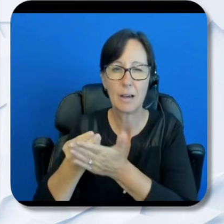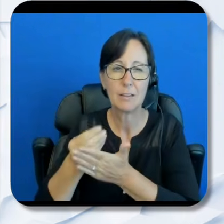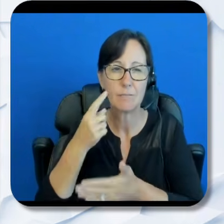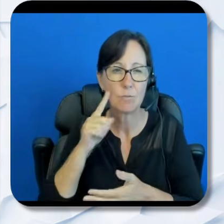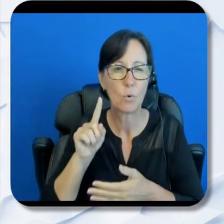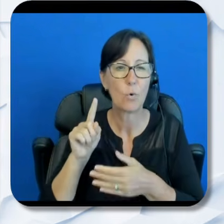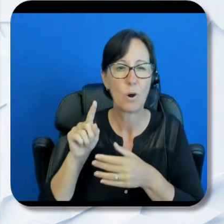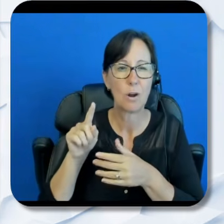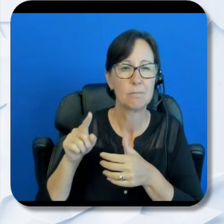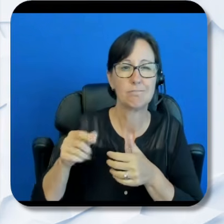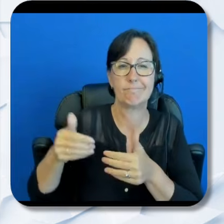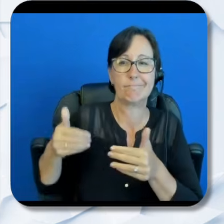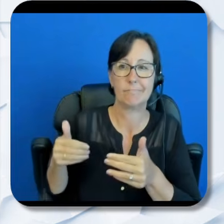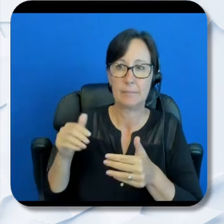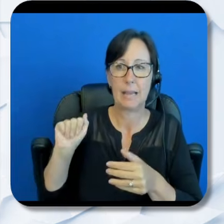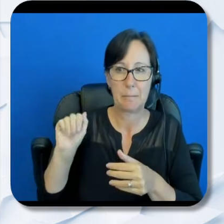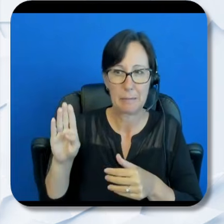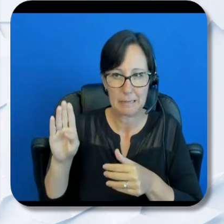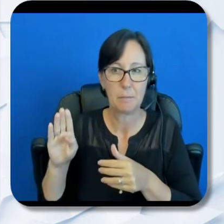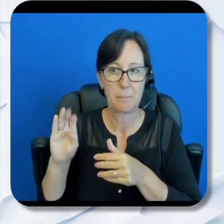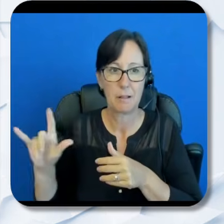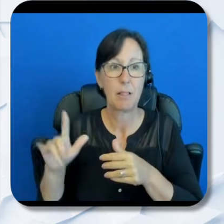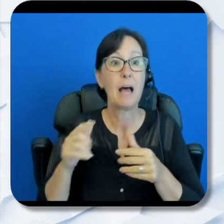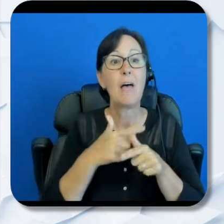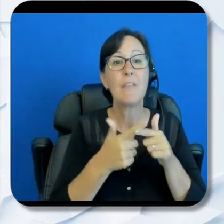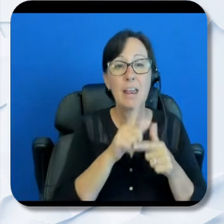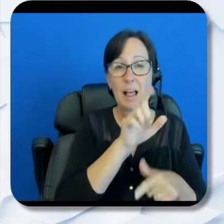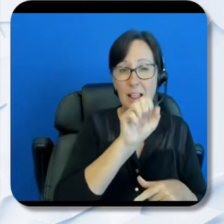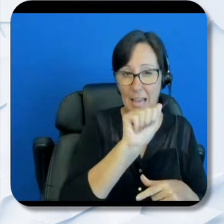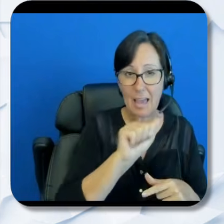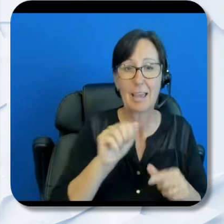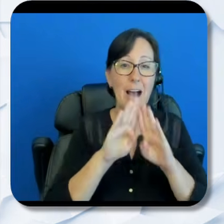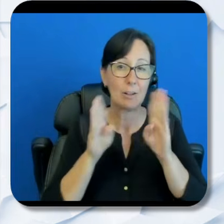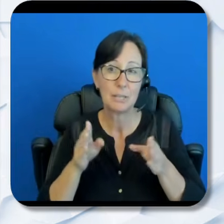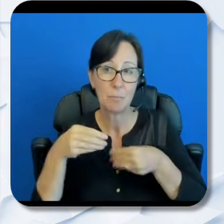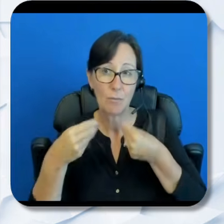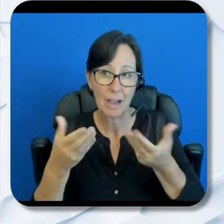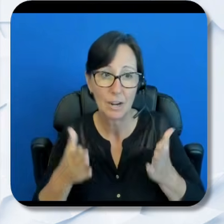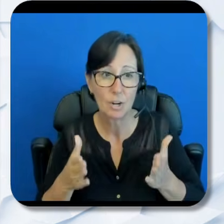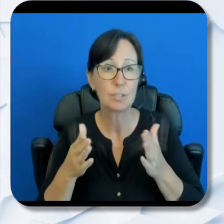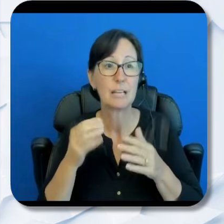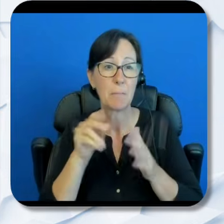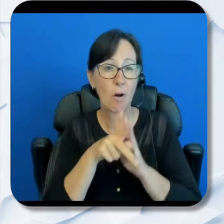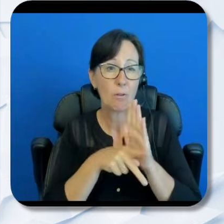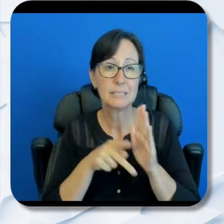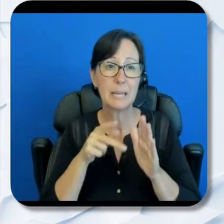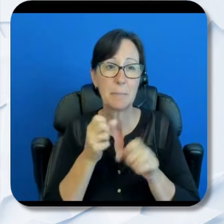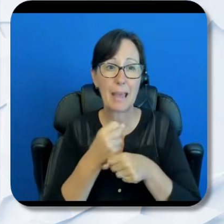And last, we're gonna strengthen the connections between LEAs, housing providers, advocates, and policymakers.